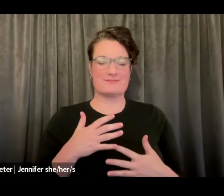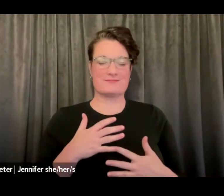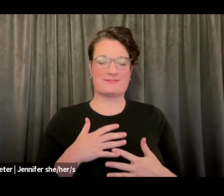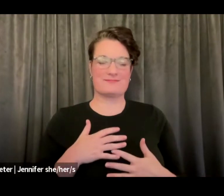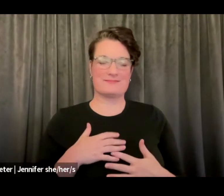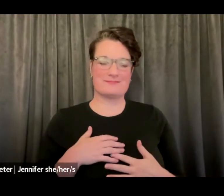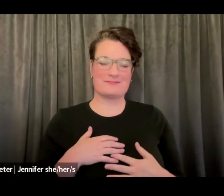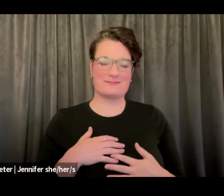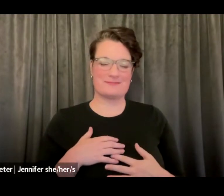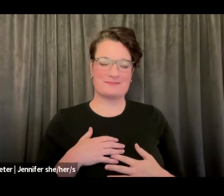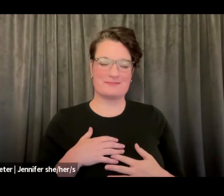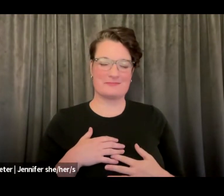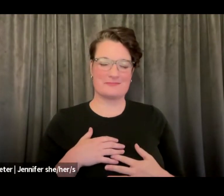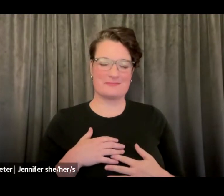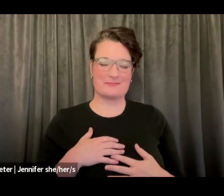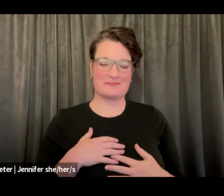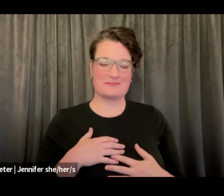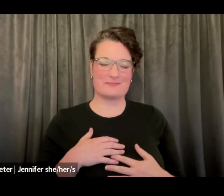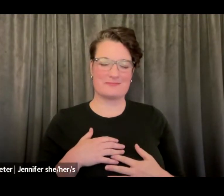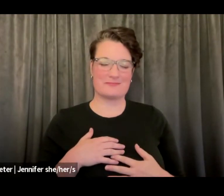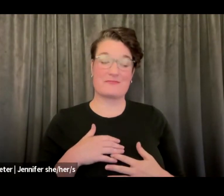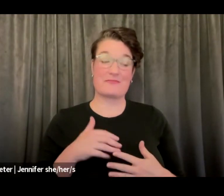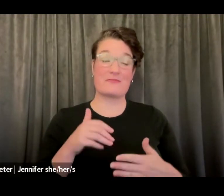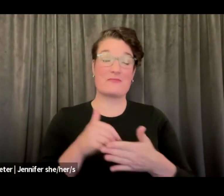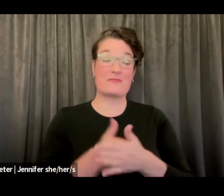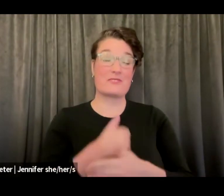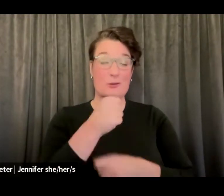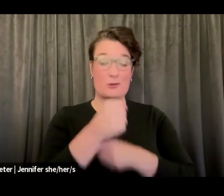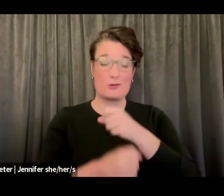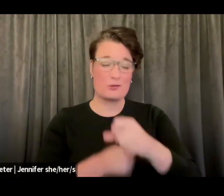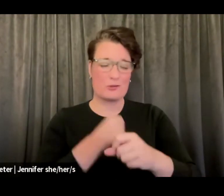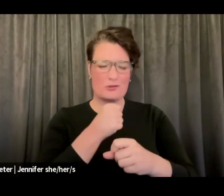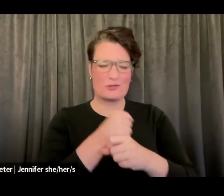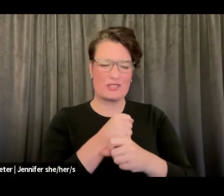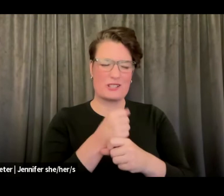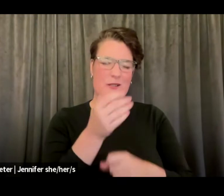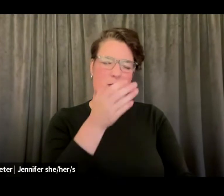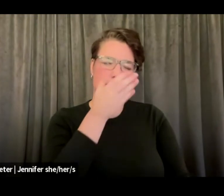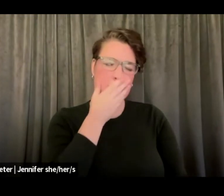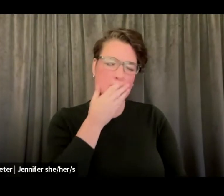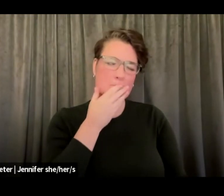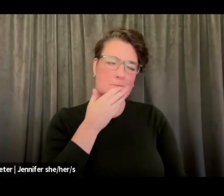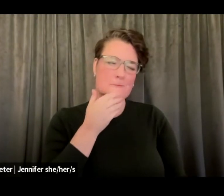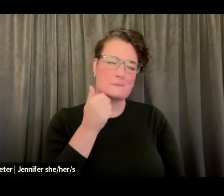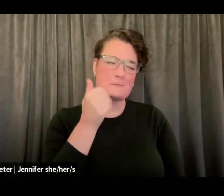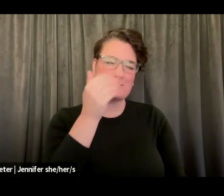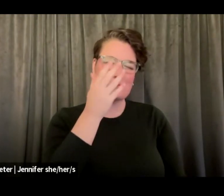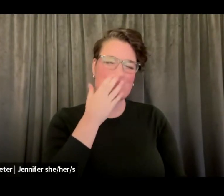The sweetness of the new year is spilling forth like the seeds